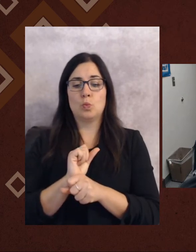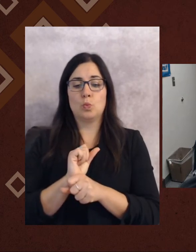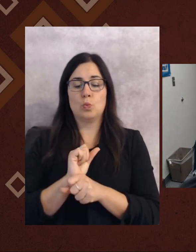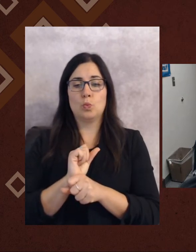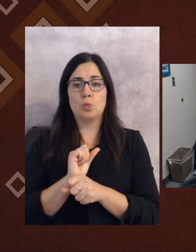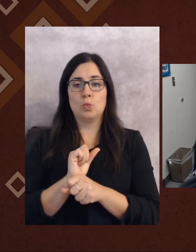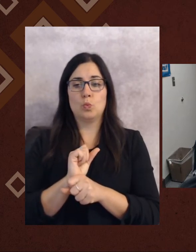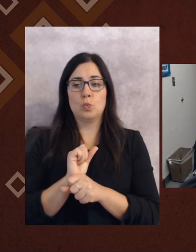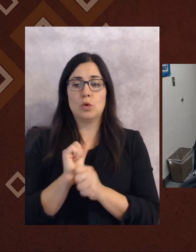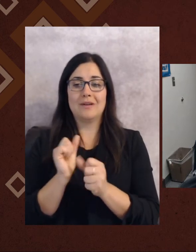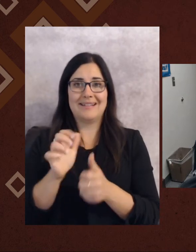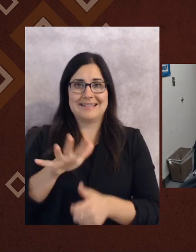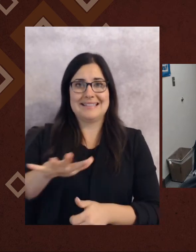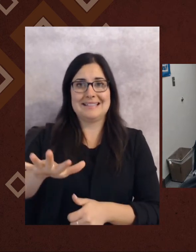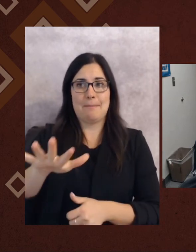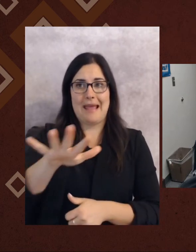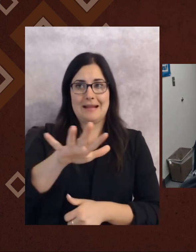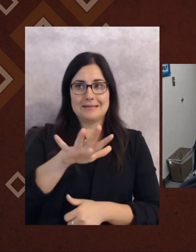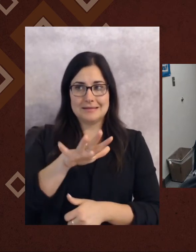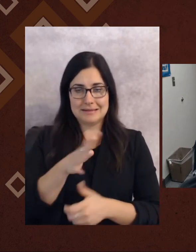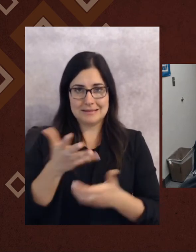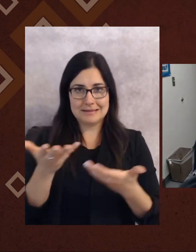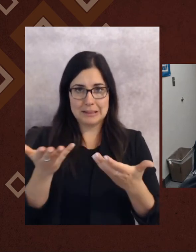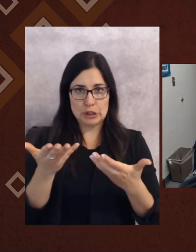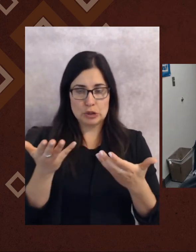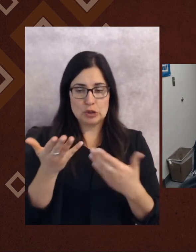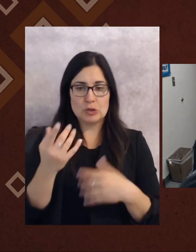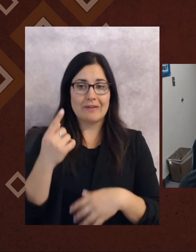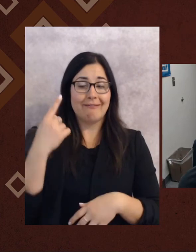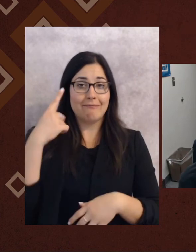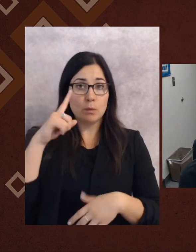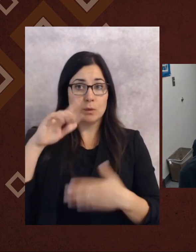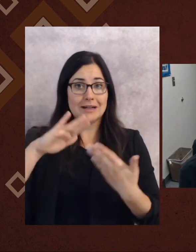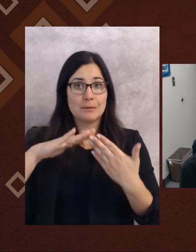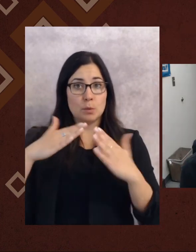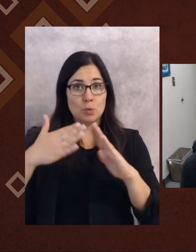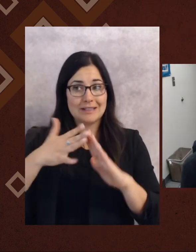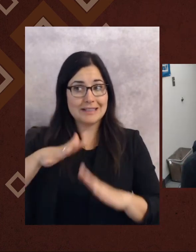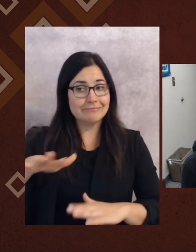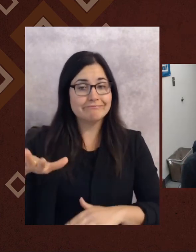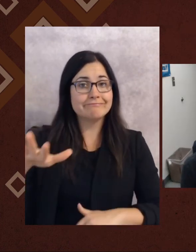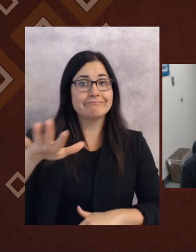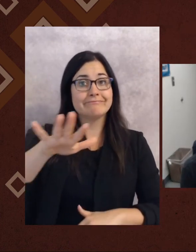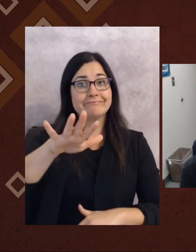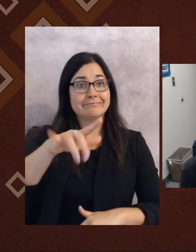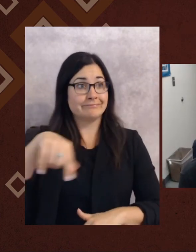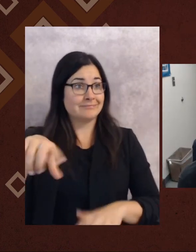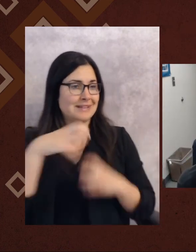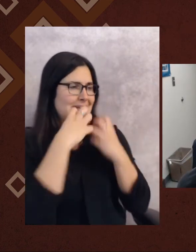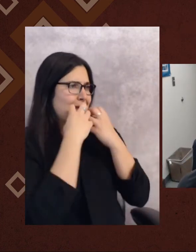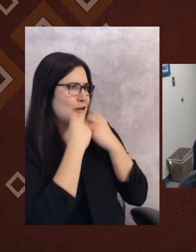in a space. And for a community who really, really cares and gets it right.